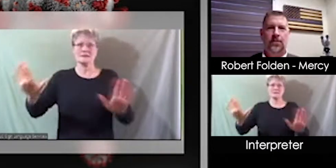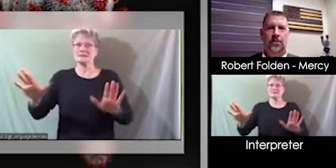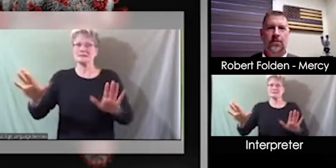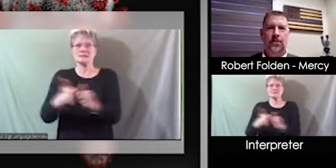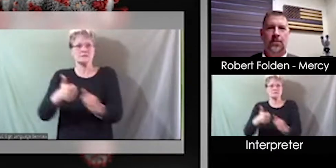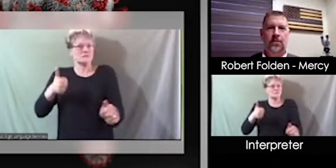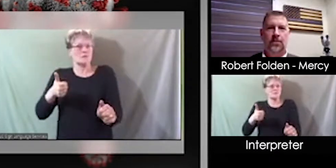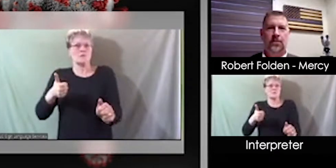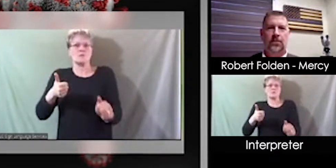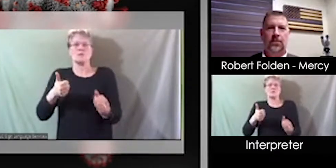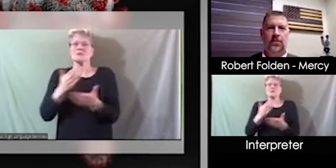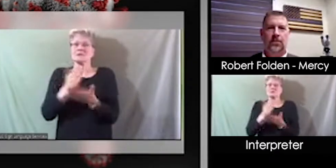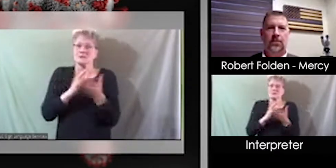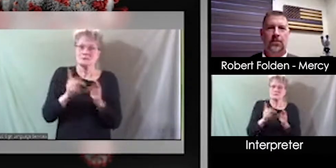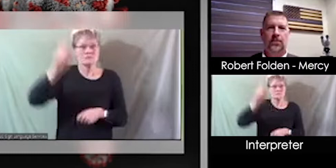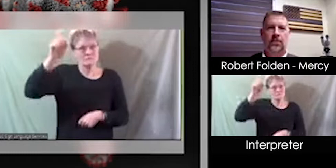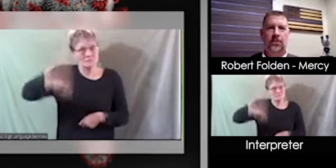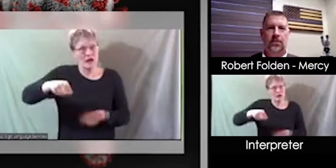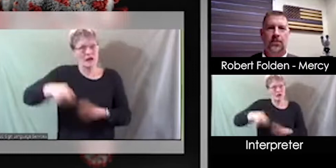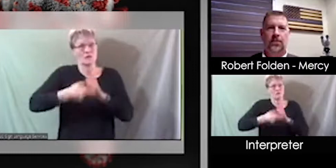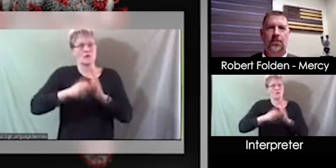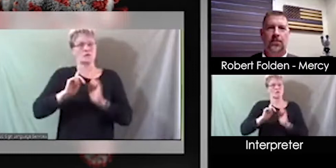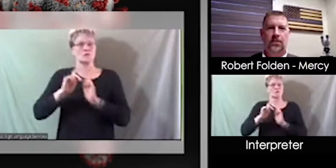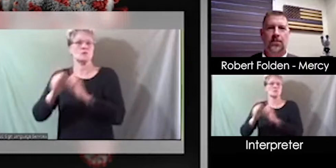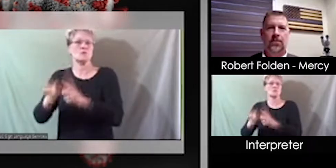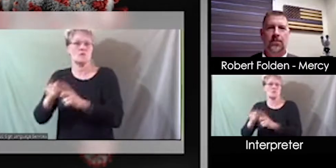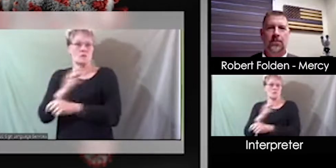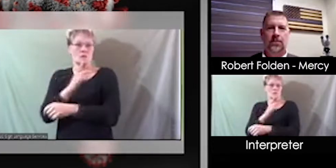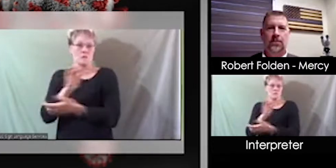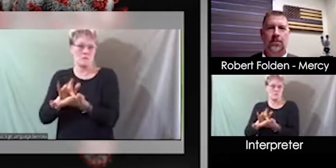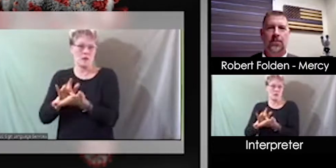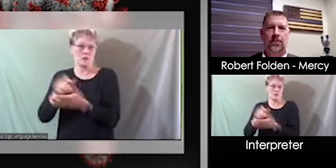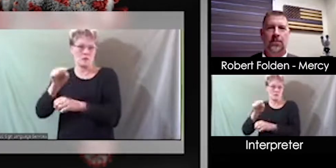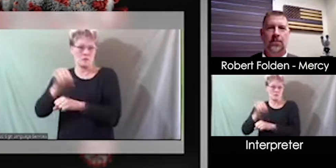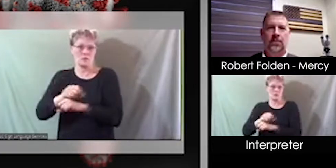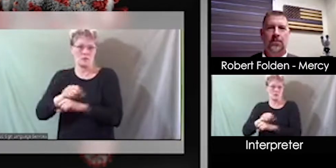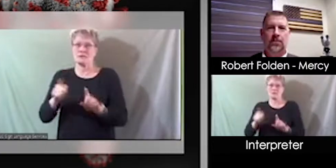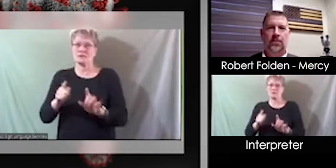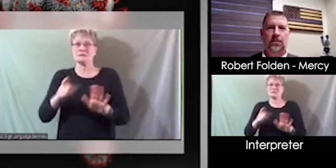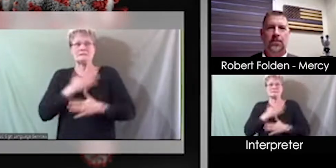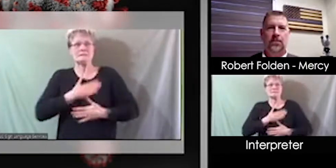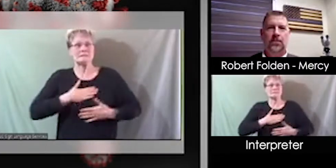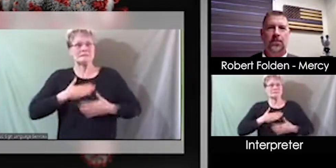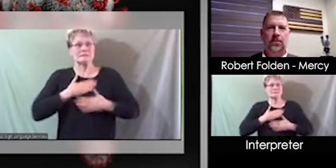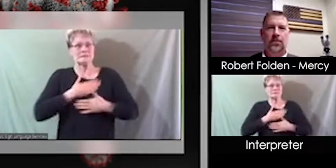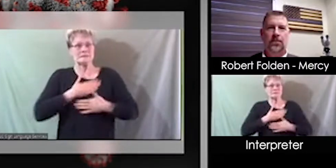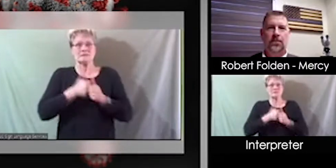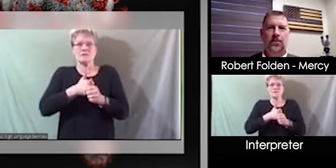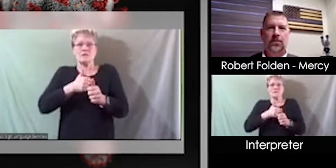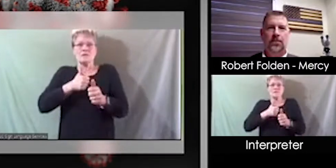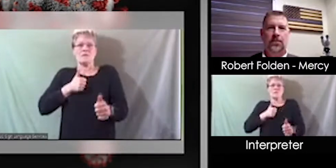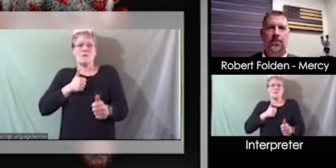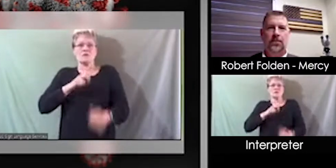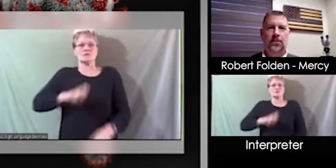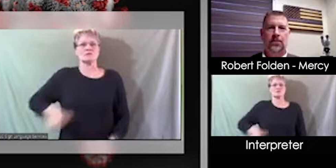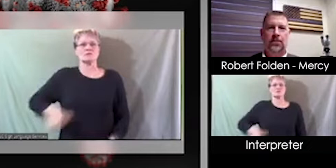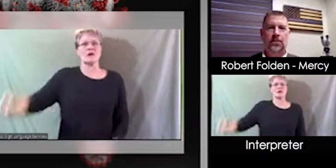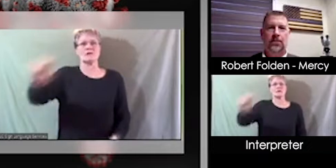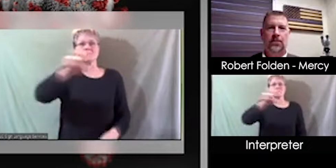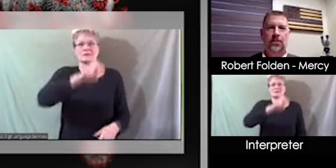we're not trying to give advice that way, but if it please please avoid traveling unnecessarily to those areas and coming